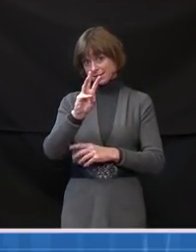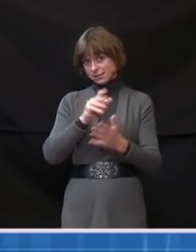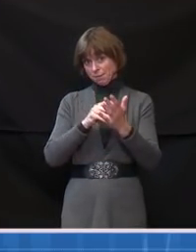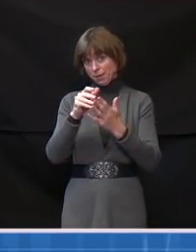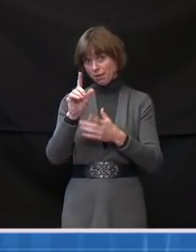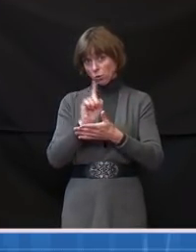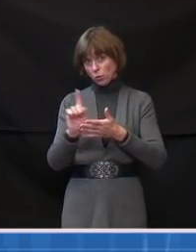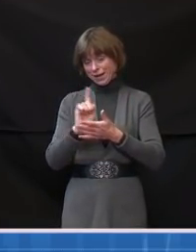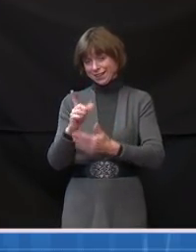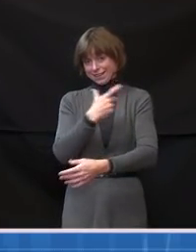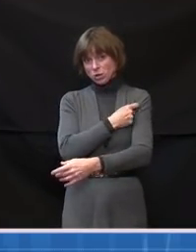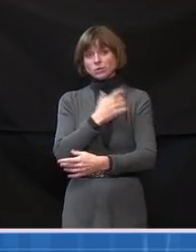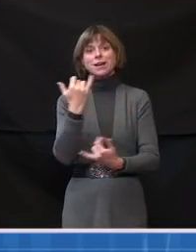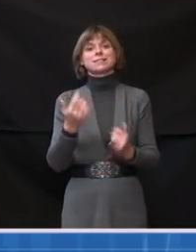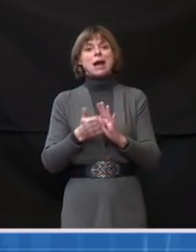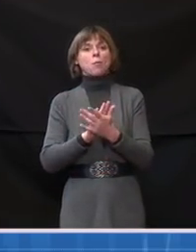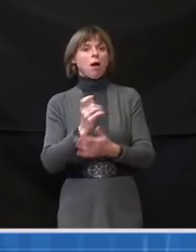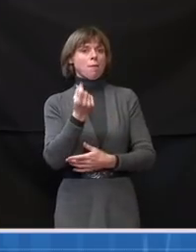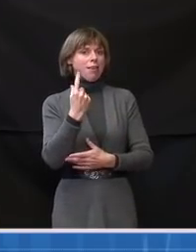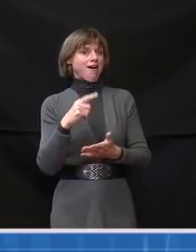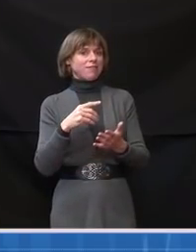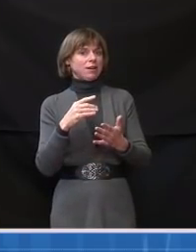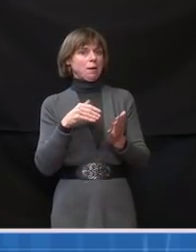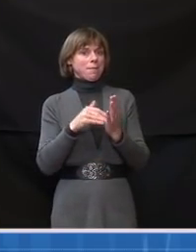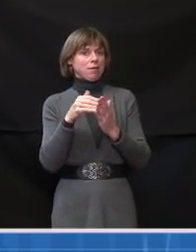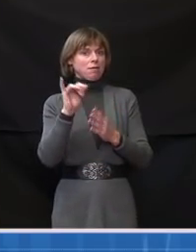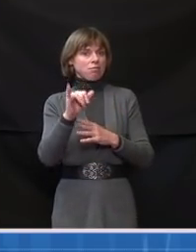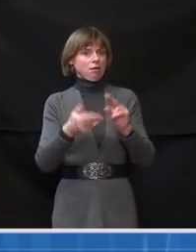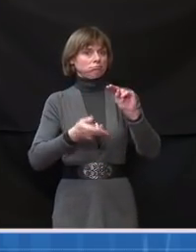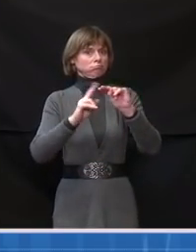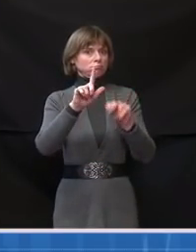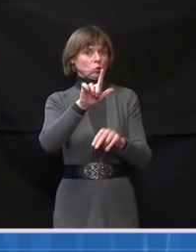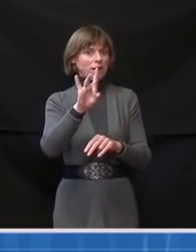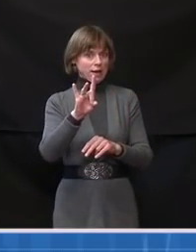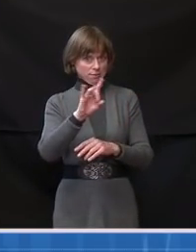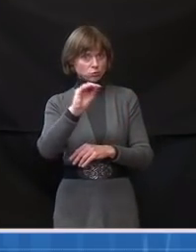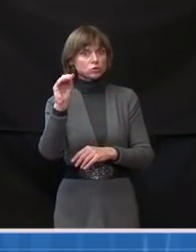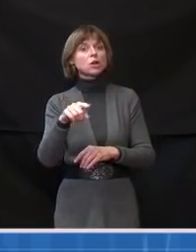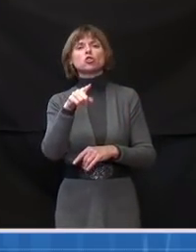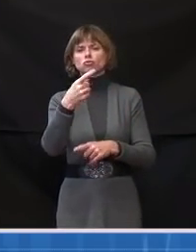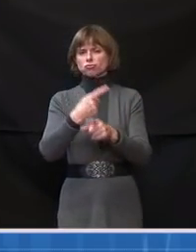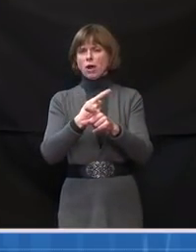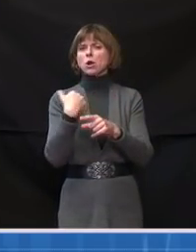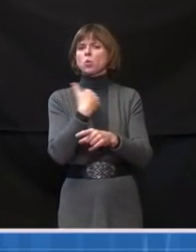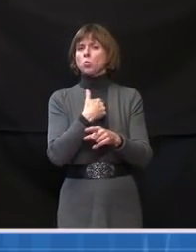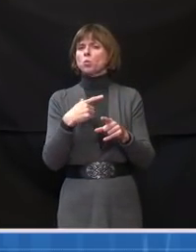That is now 11 million, which is up 28 percent. You’re correct that we also announced the pharmacy program,